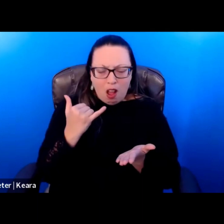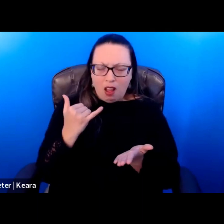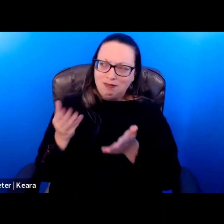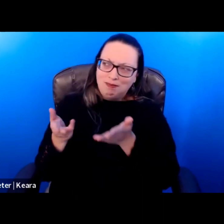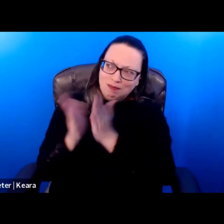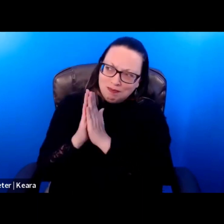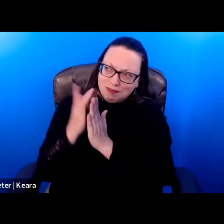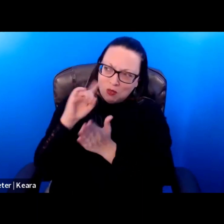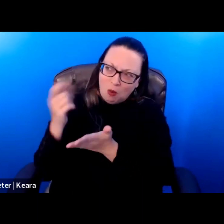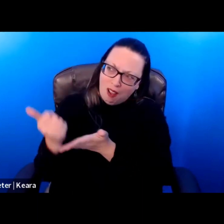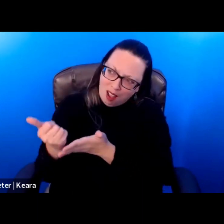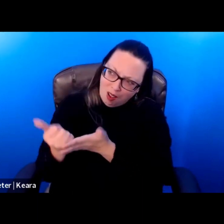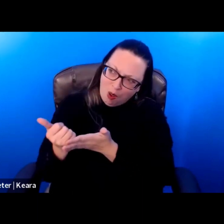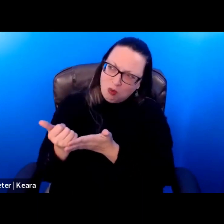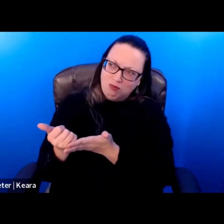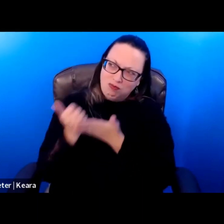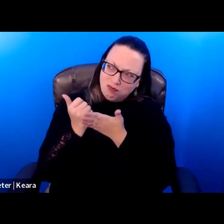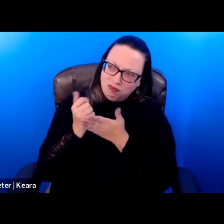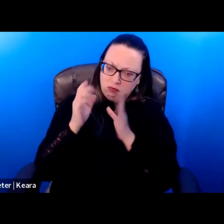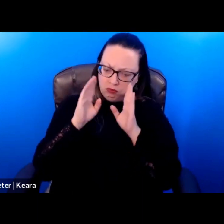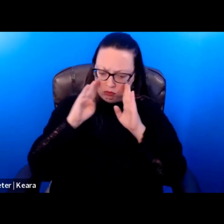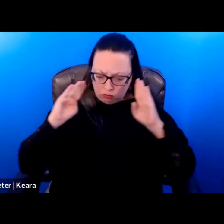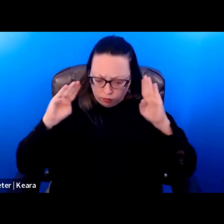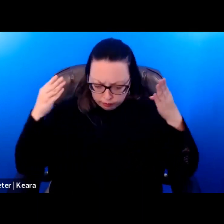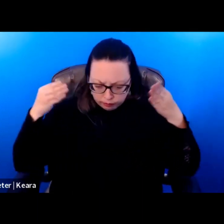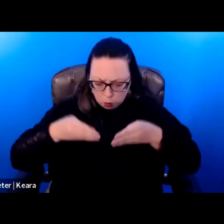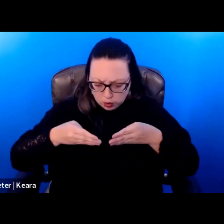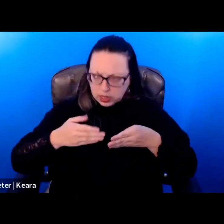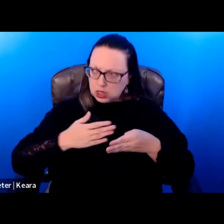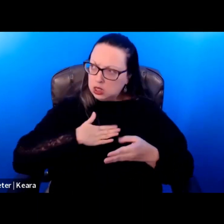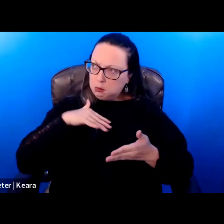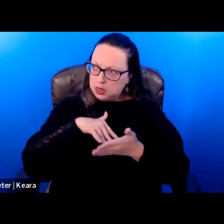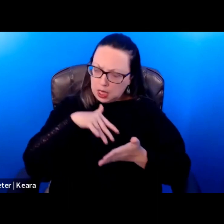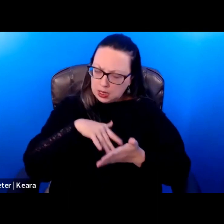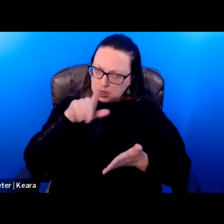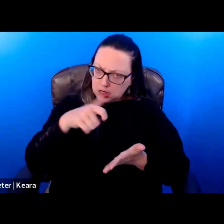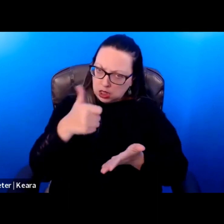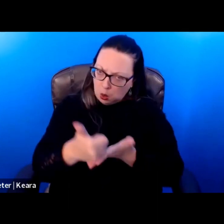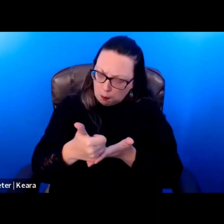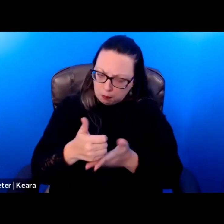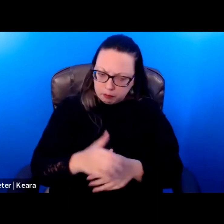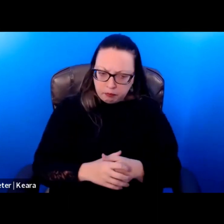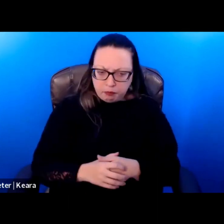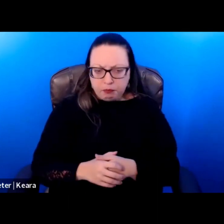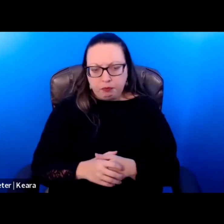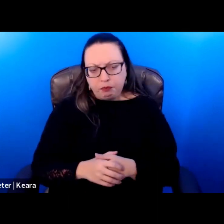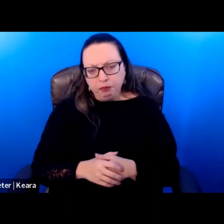help me like, focus on focus on my studies a little bit better. So what happened was, I might